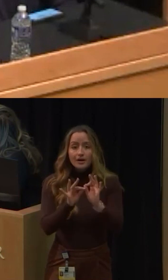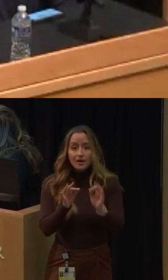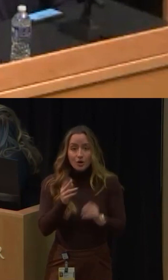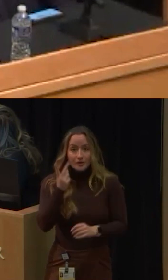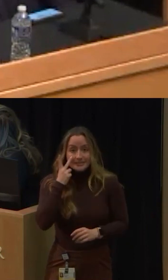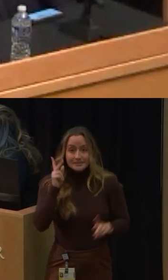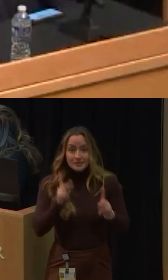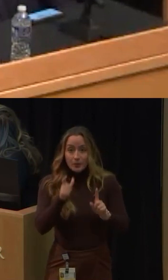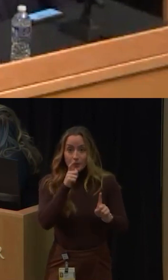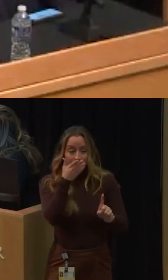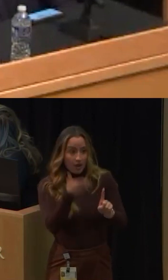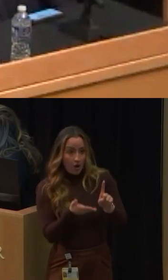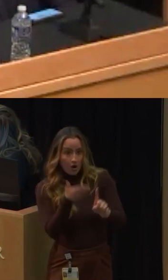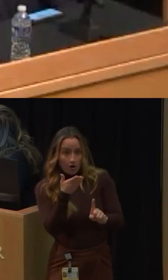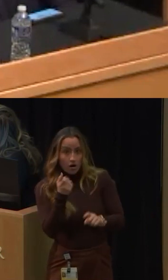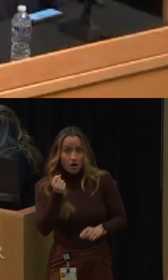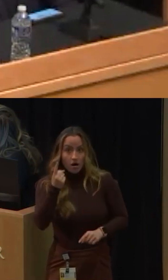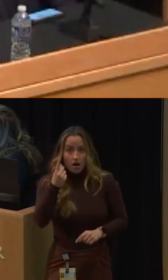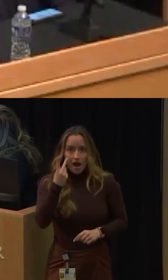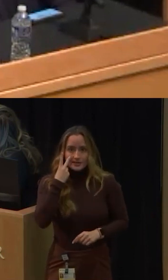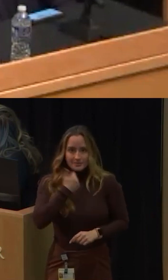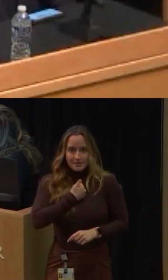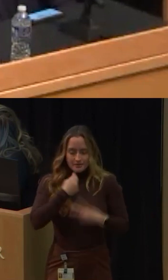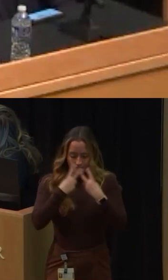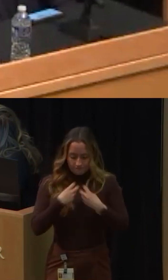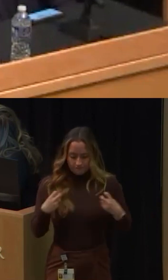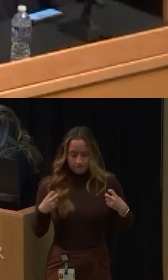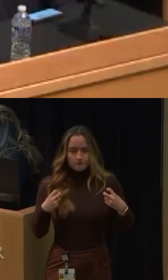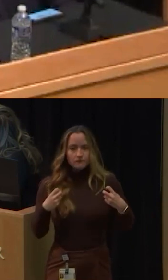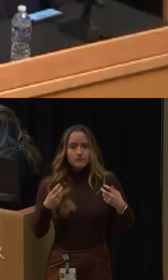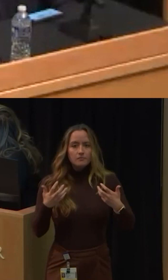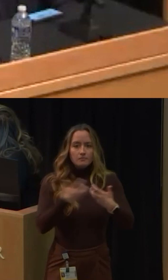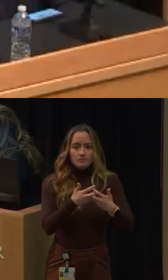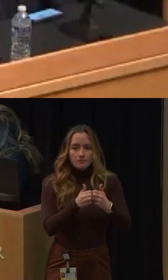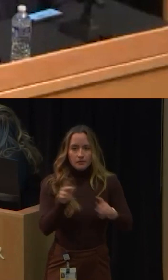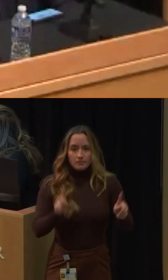but we also see ourselves in the people, and for many years in Rochester,